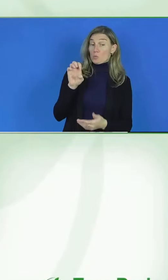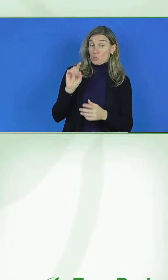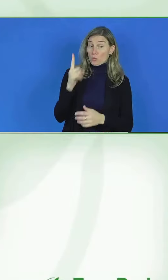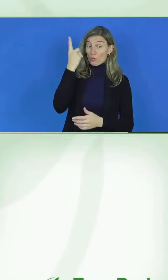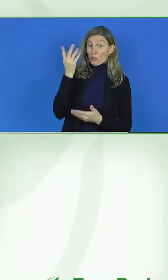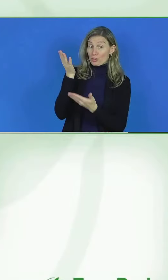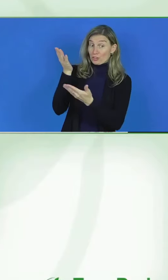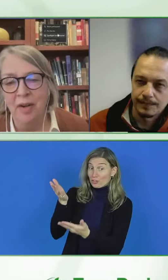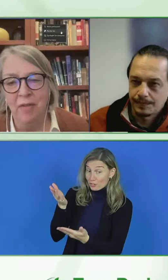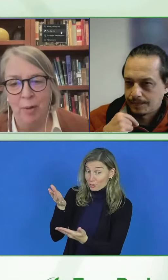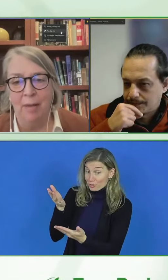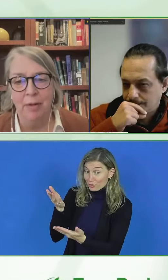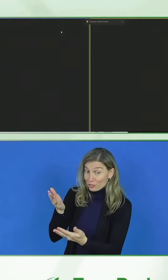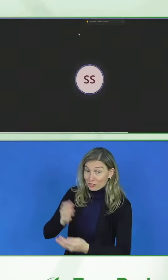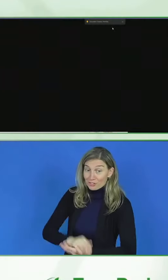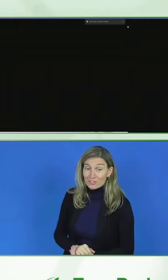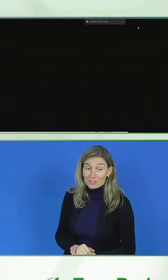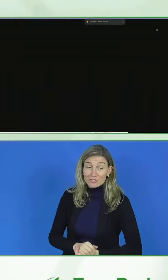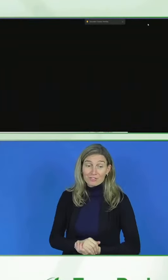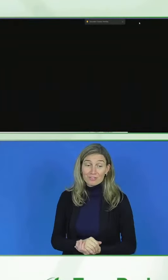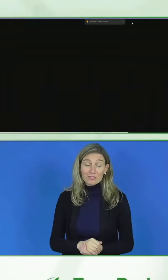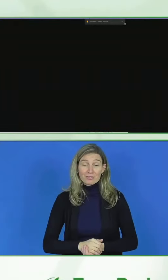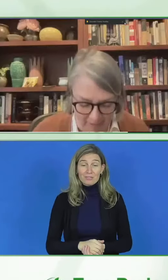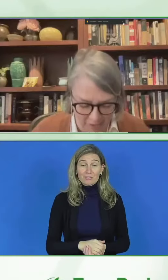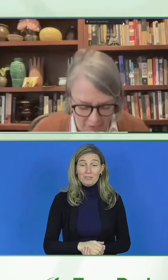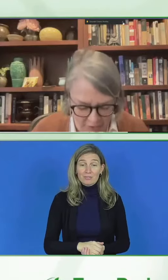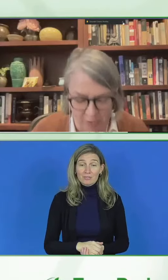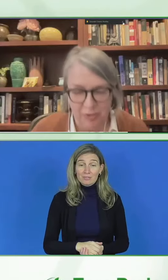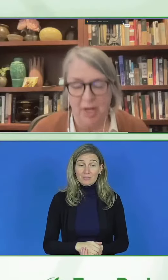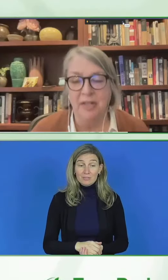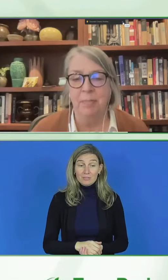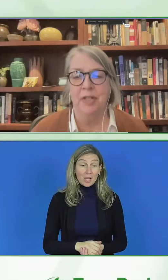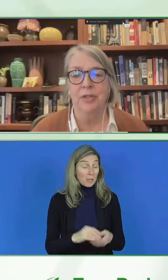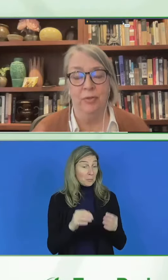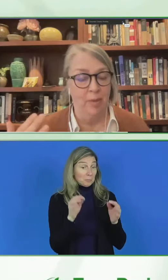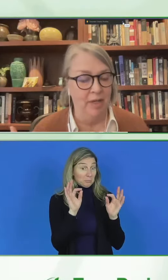So one of the problems that I have managed those kinds of budgets for